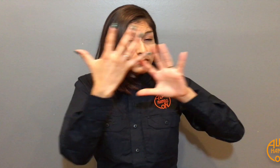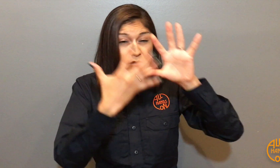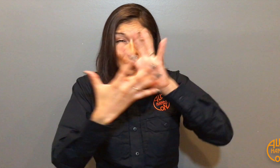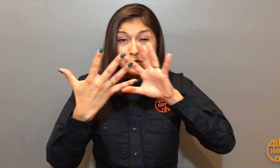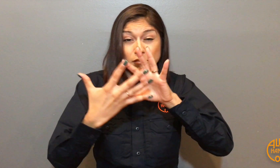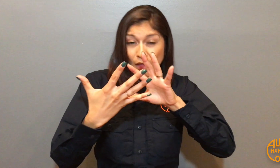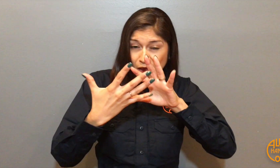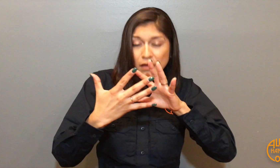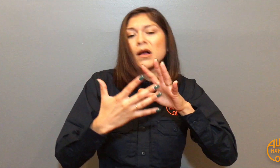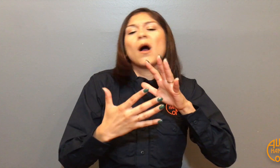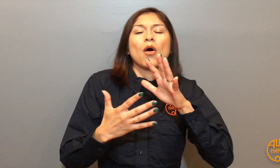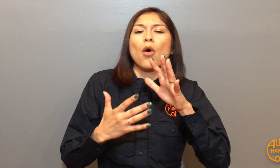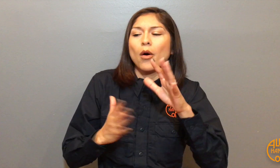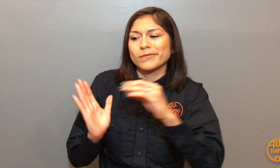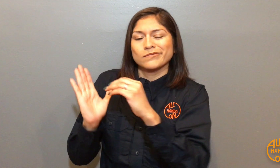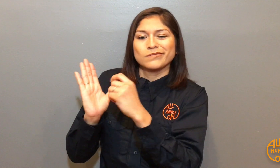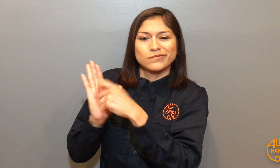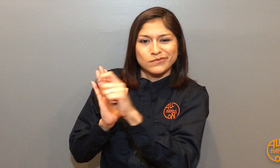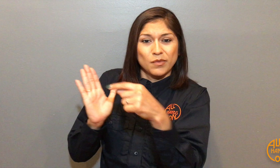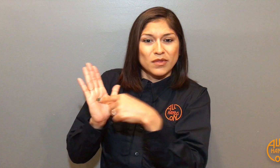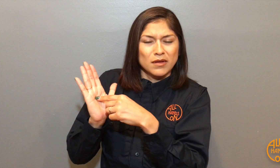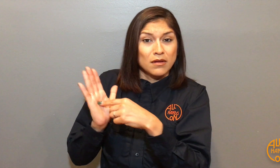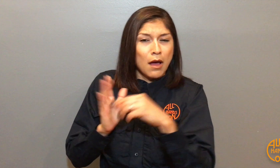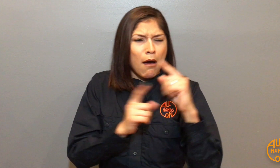confused or dizzy